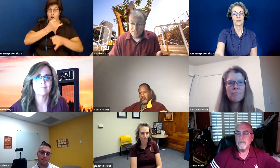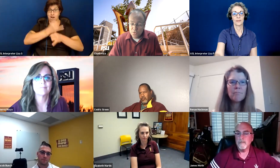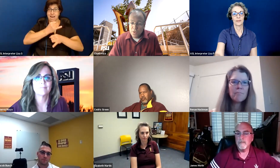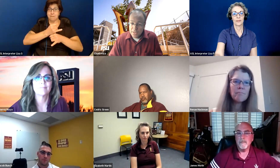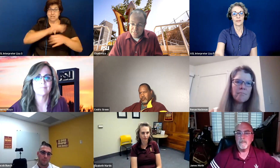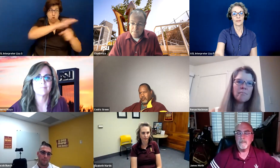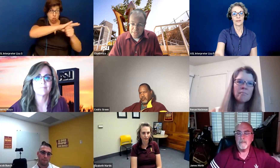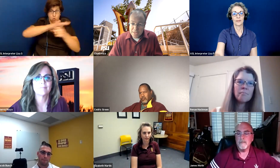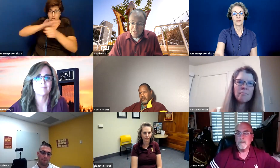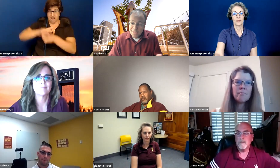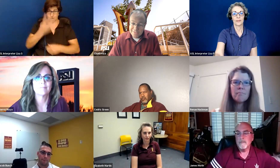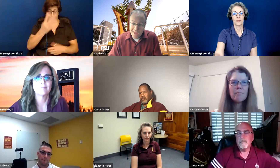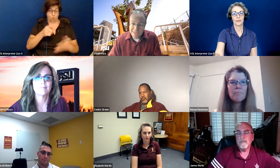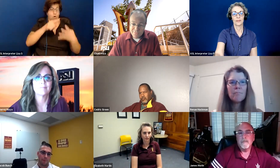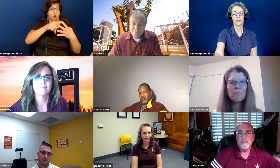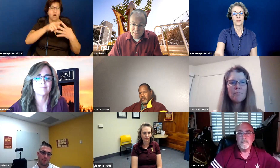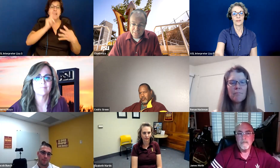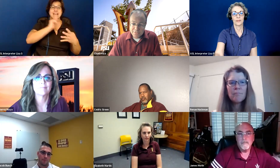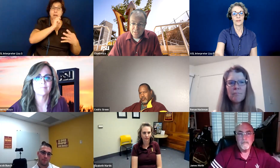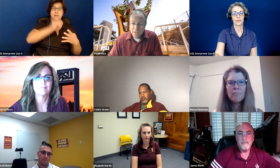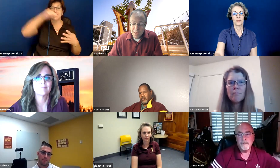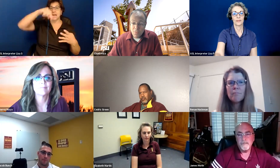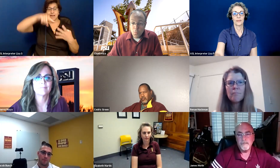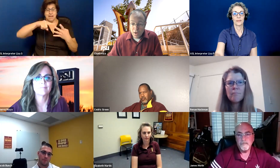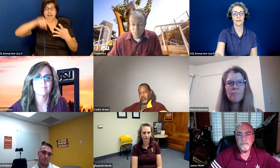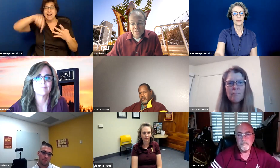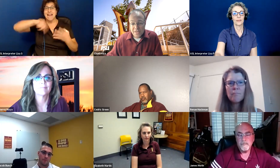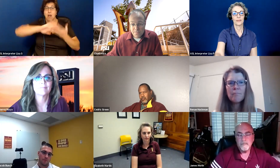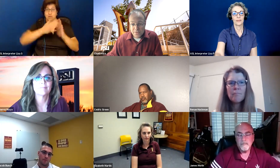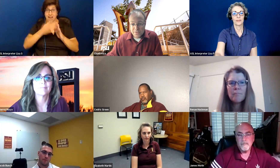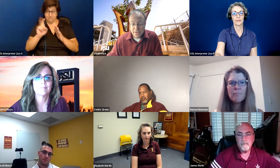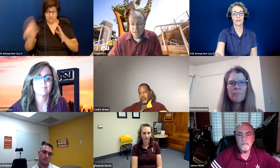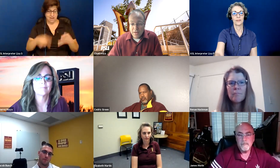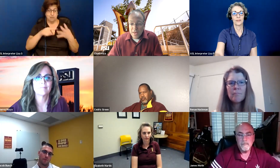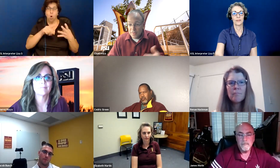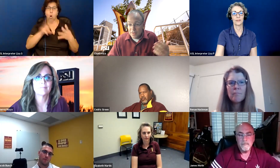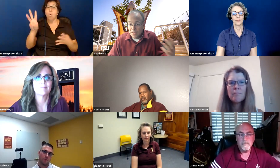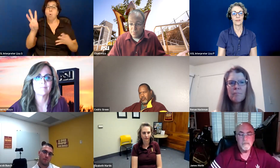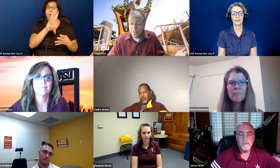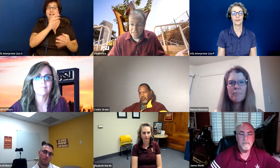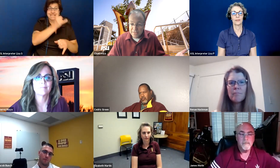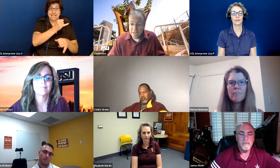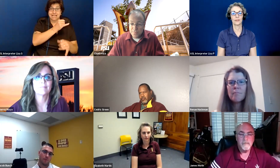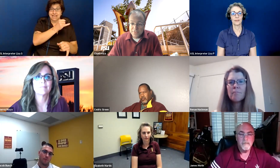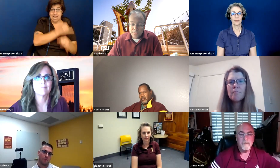So Tempe, downtown Phoenix, our West campus, and then our Polytechnic campus.